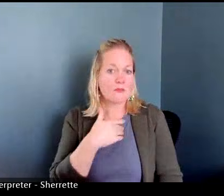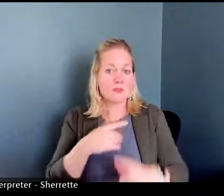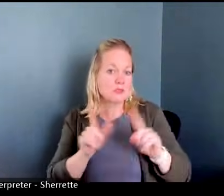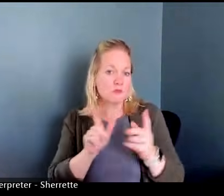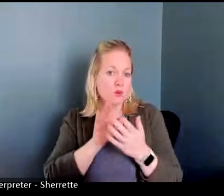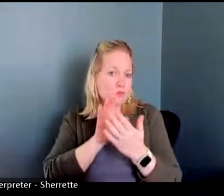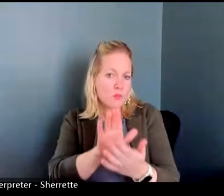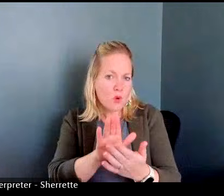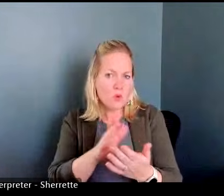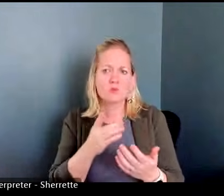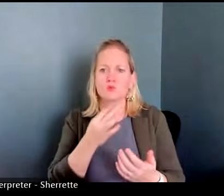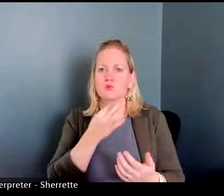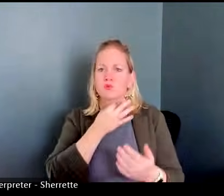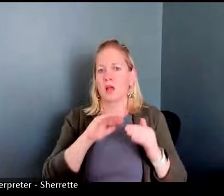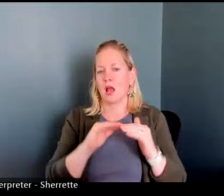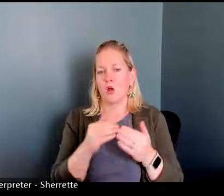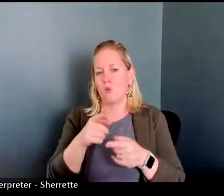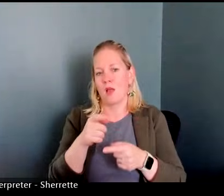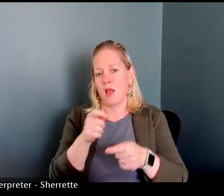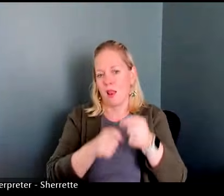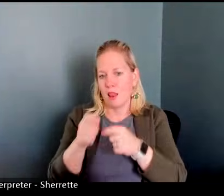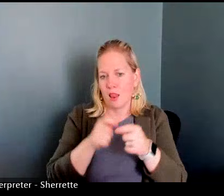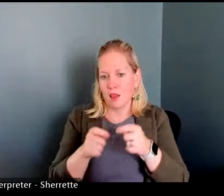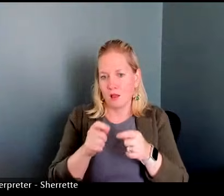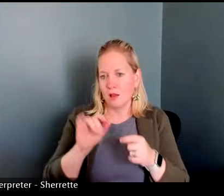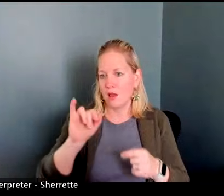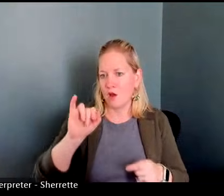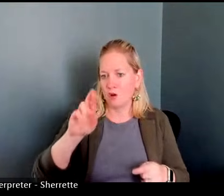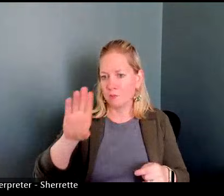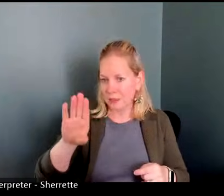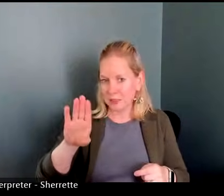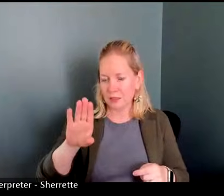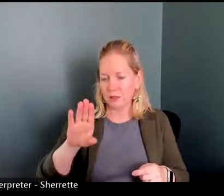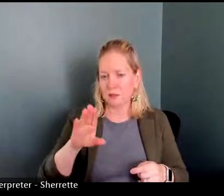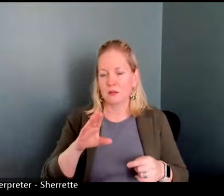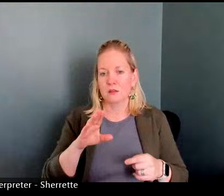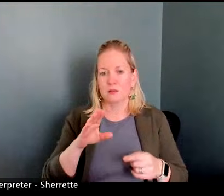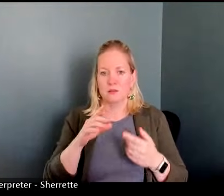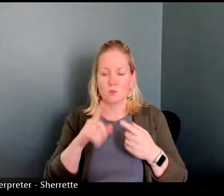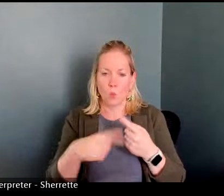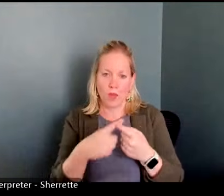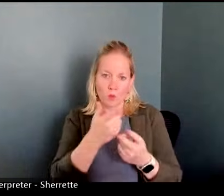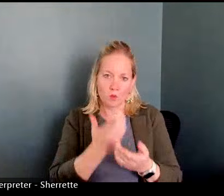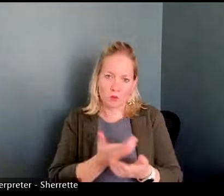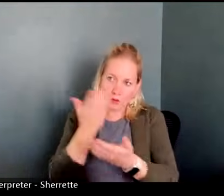how do you handle dealing with your IRB when proposing a trial of such a new therapy?